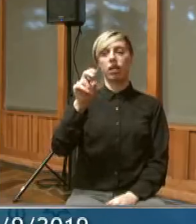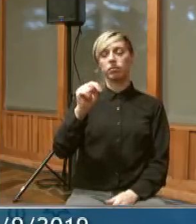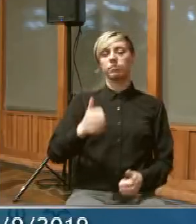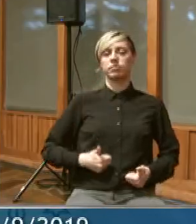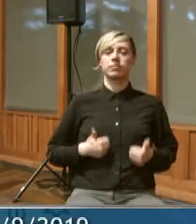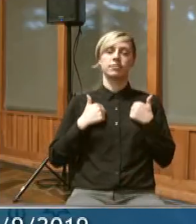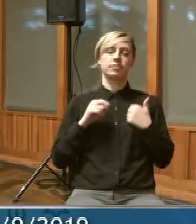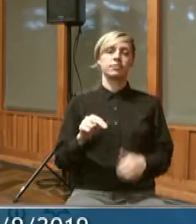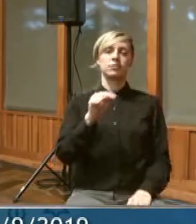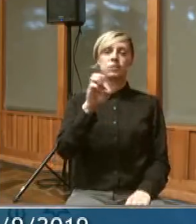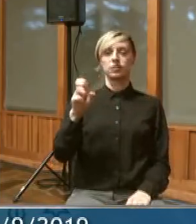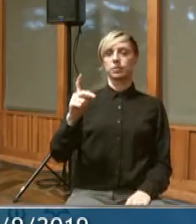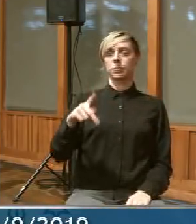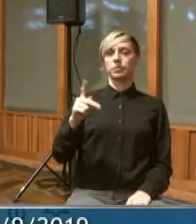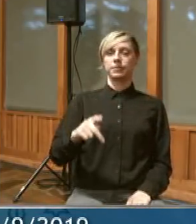SUMMER. THANK YOU.